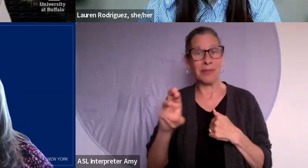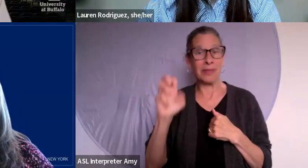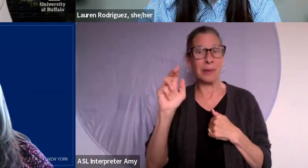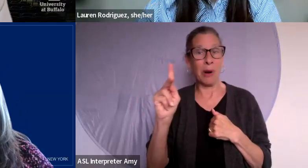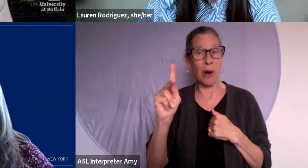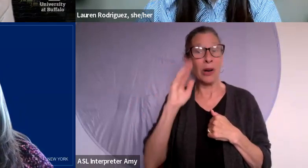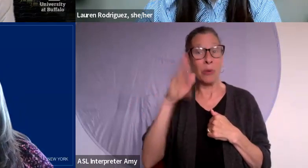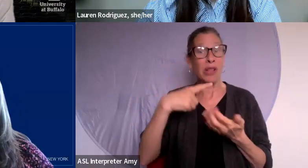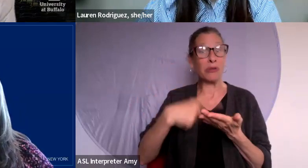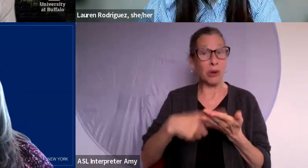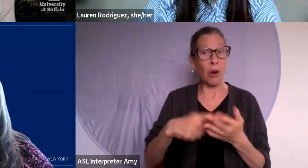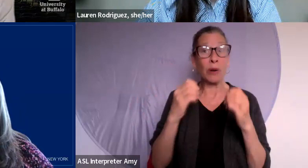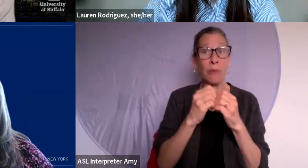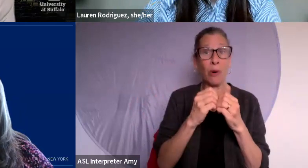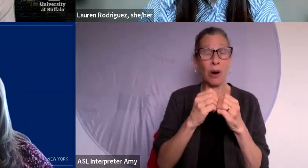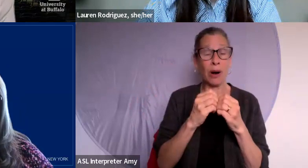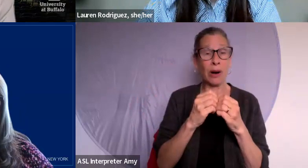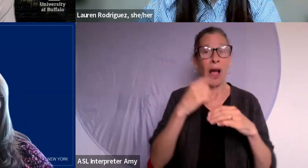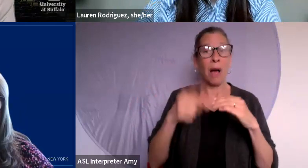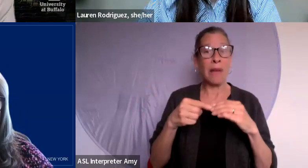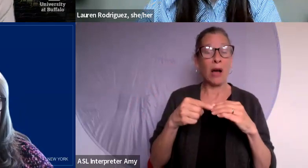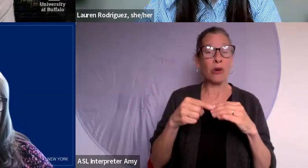a little bit more about some of those work streams and what